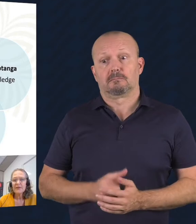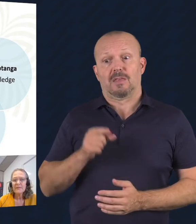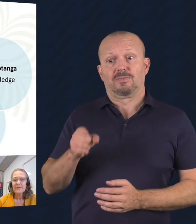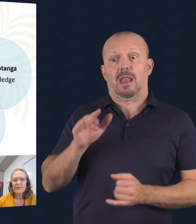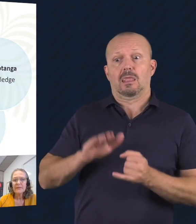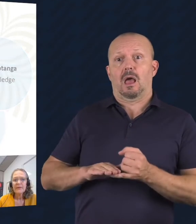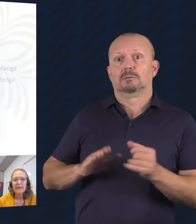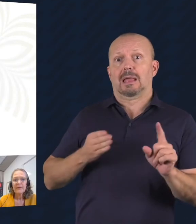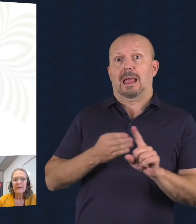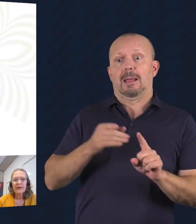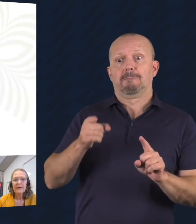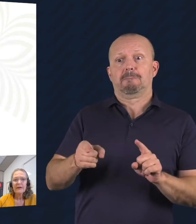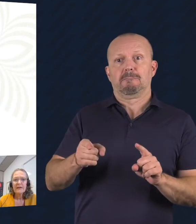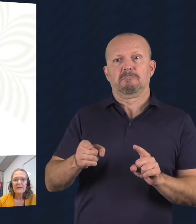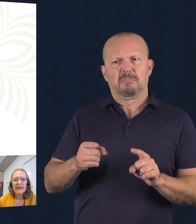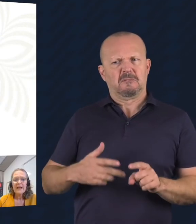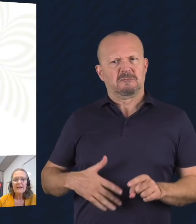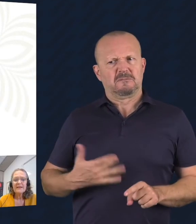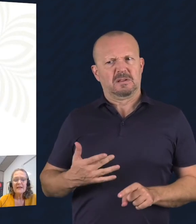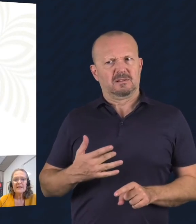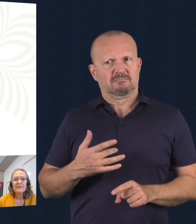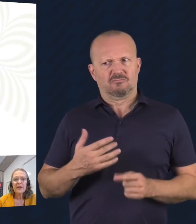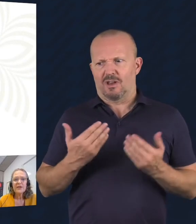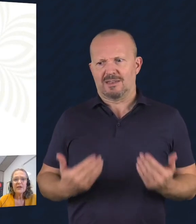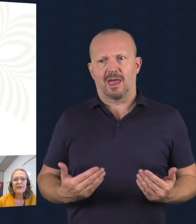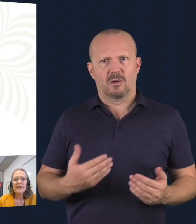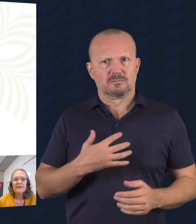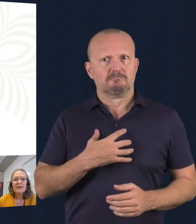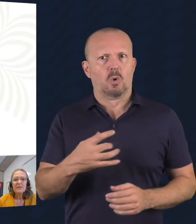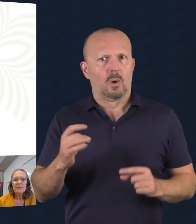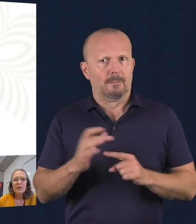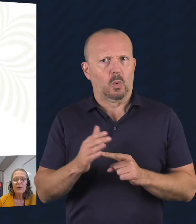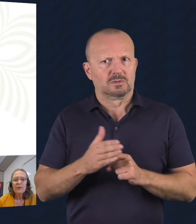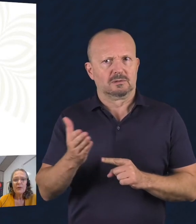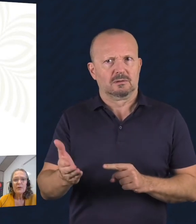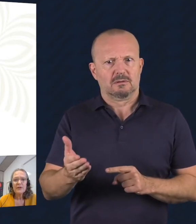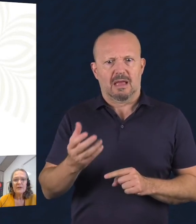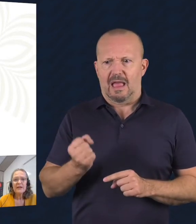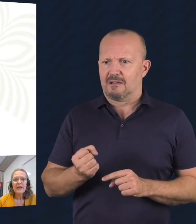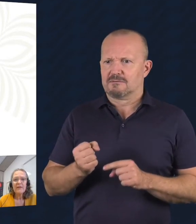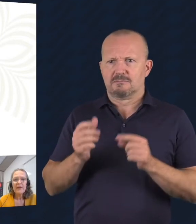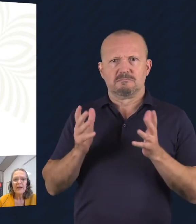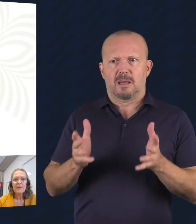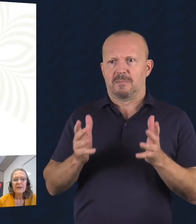That last aspiration seems more important than ever at present